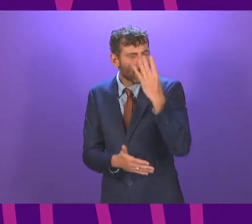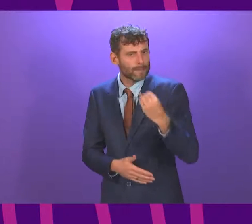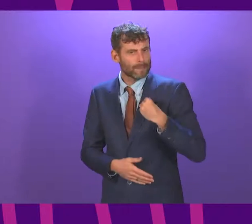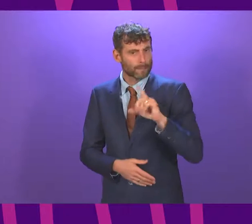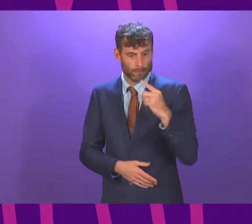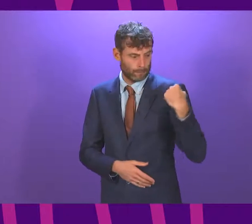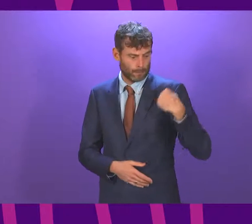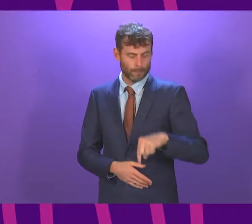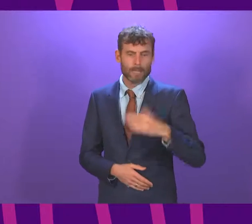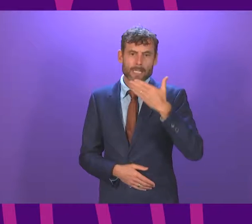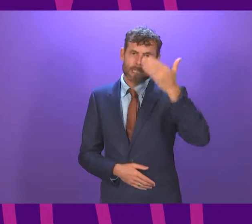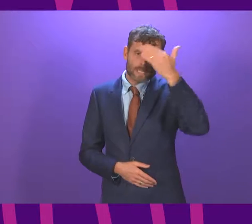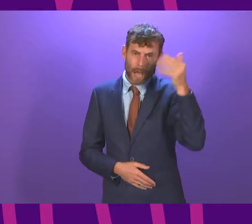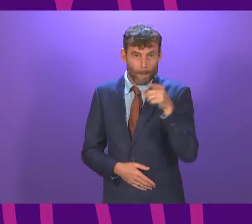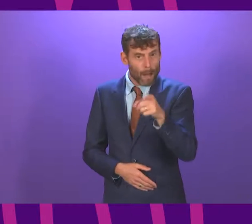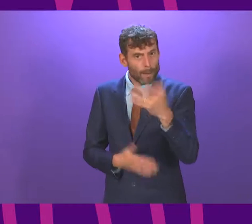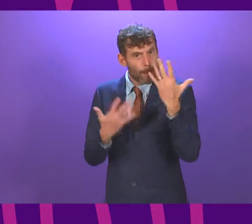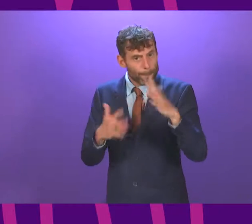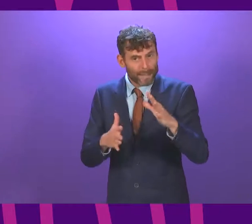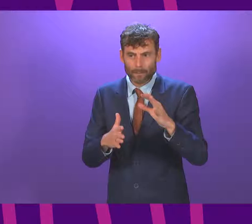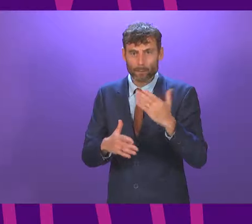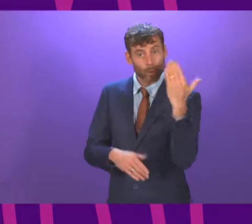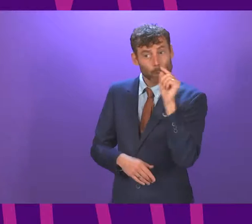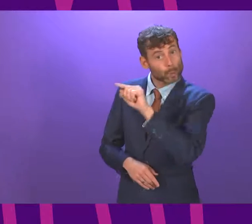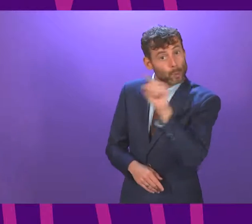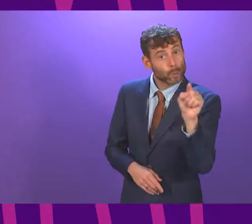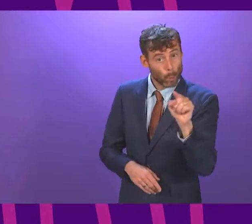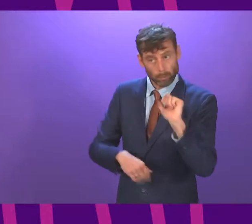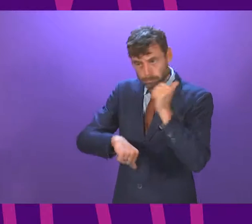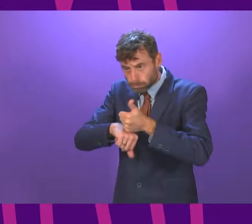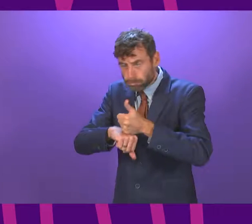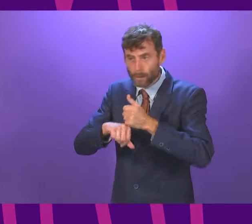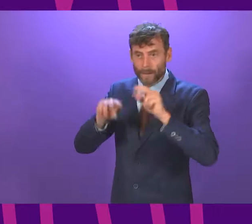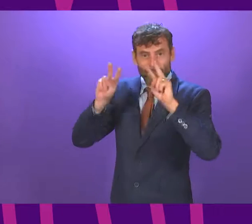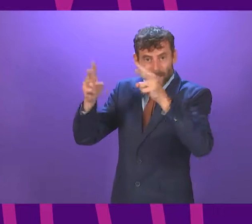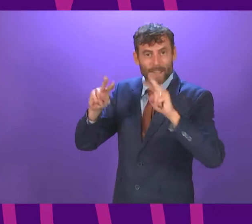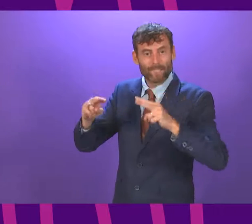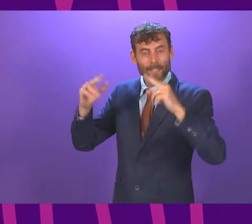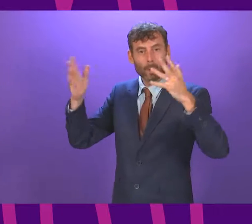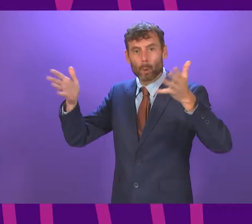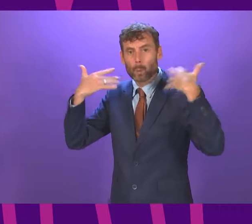to improve ventilation in classrooms? Will she include teachers and support staff in the Covid